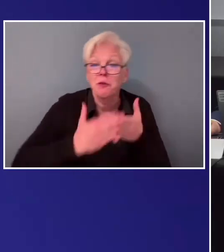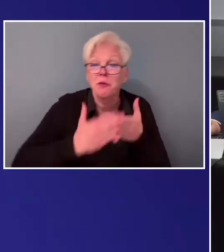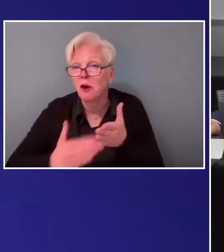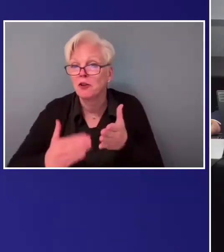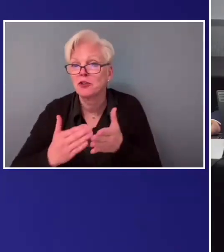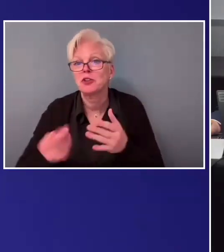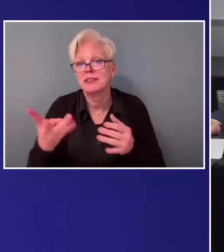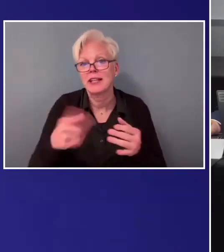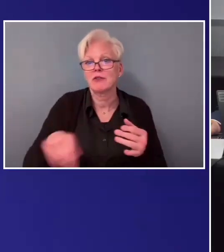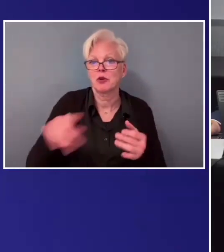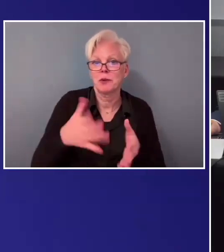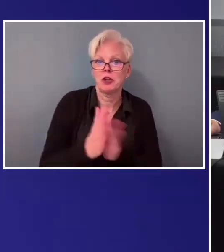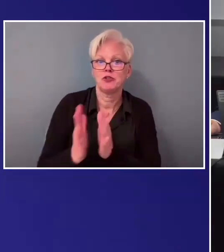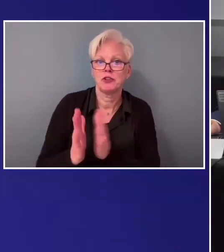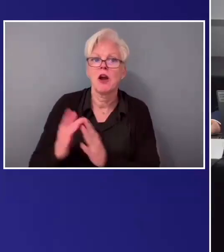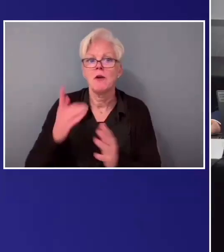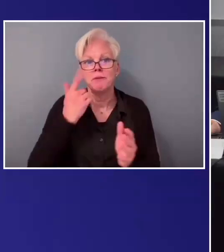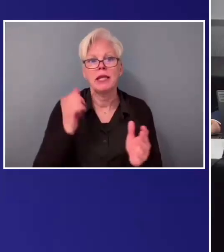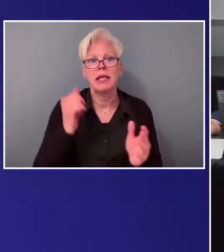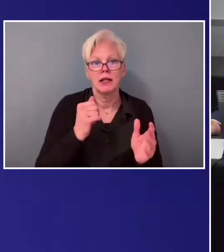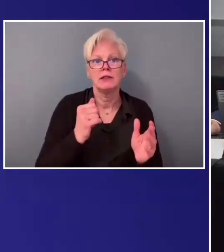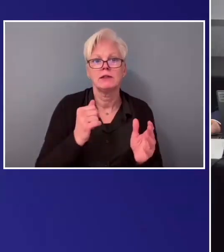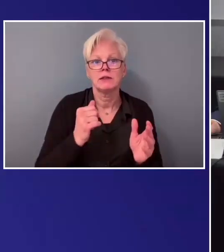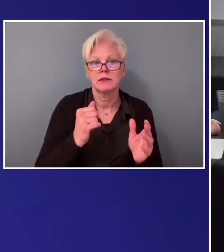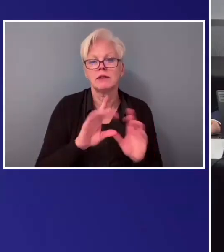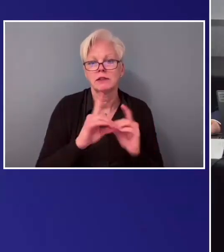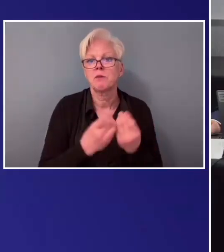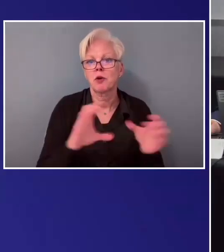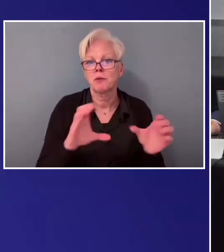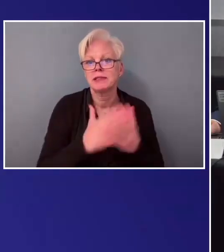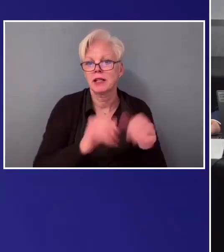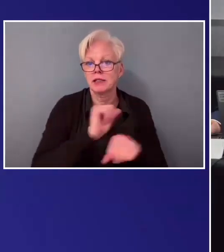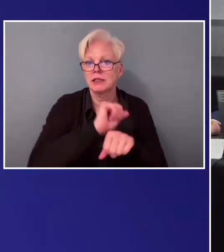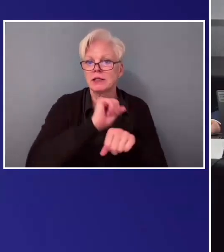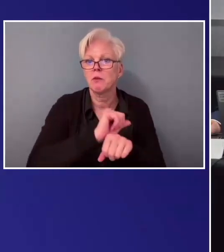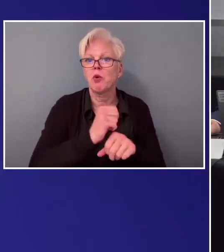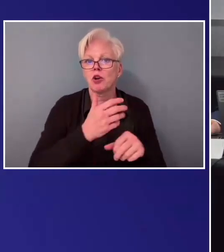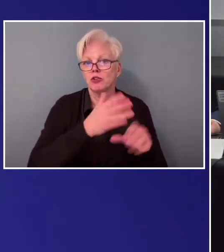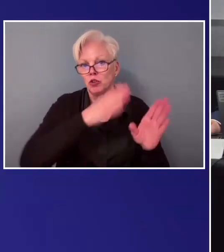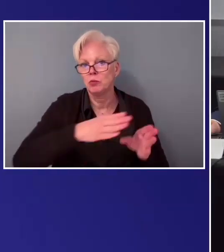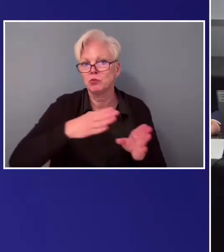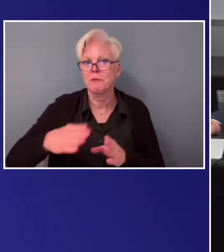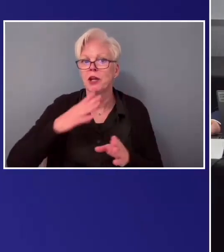requested, because the Department has done some work to prepare for the session.